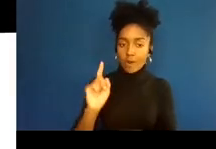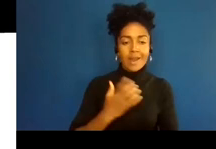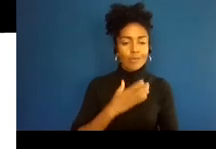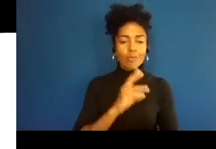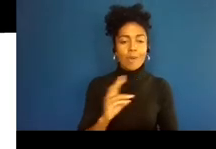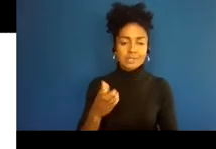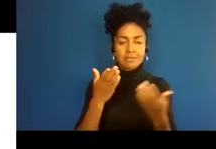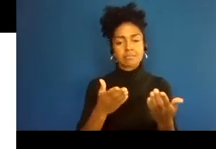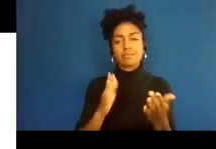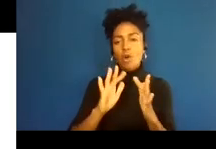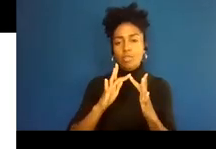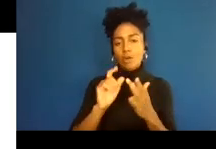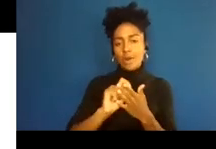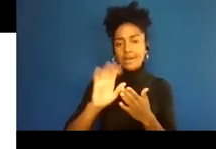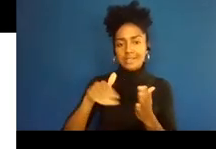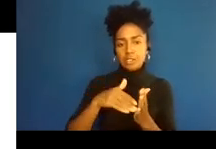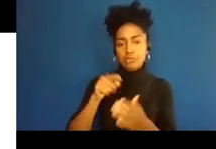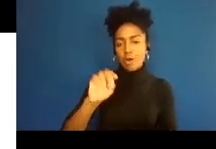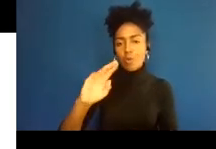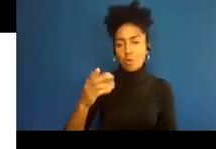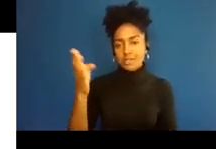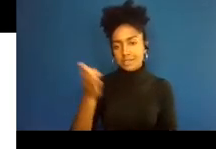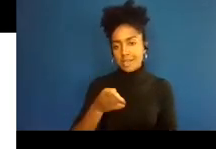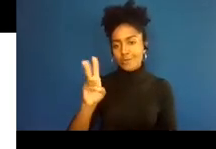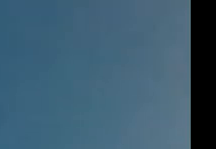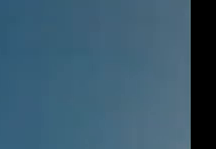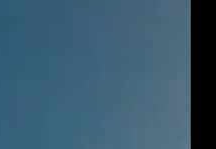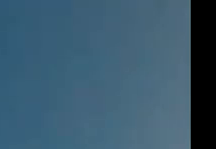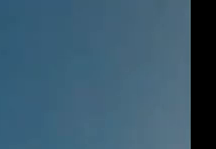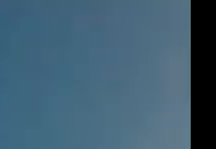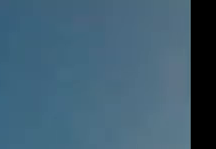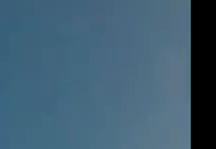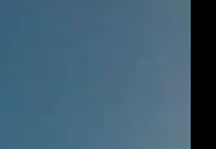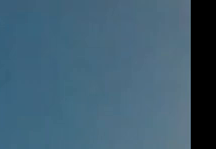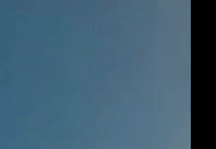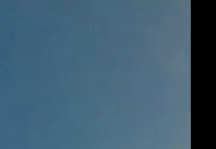We hope to see you there. Thank you all so much. And thank you, Zandra.